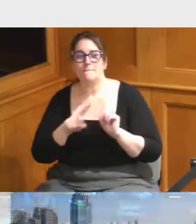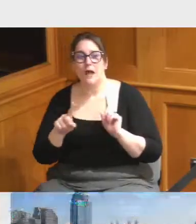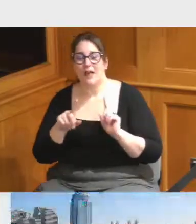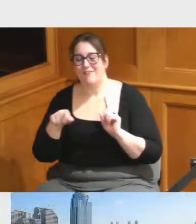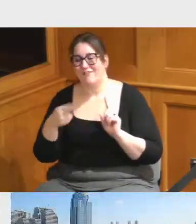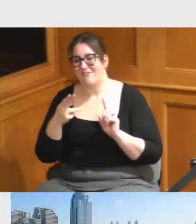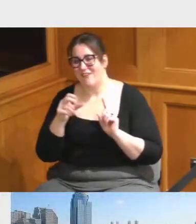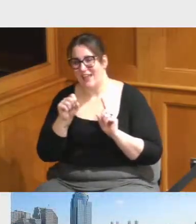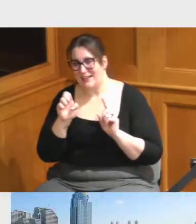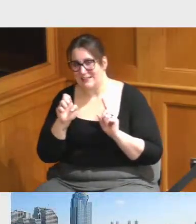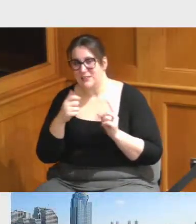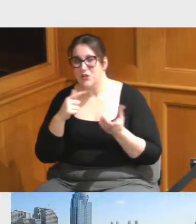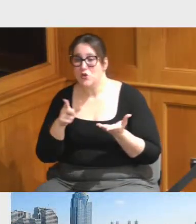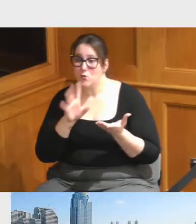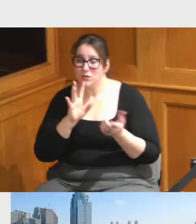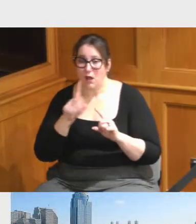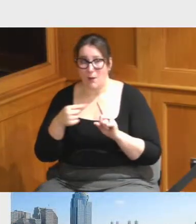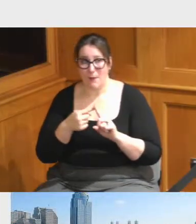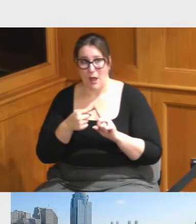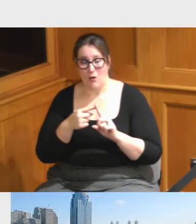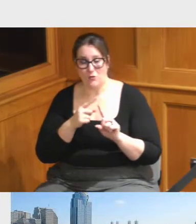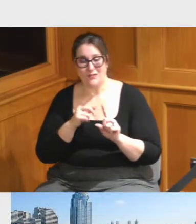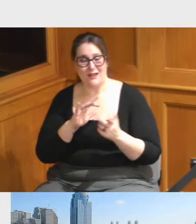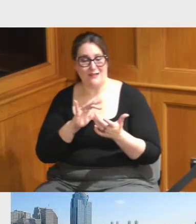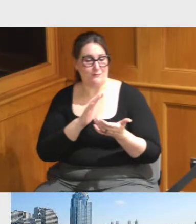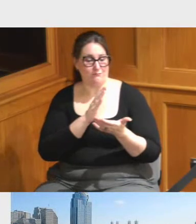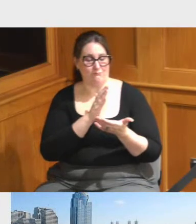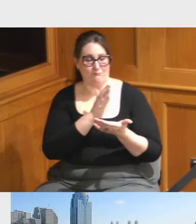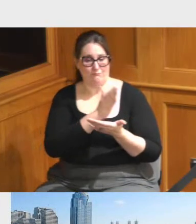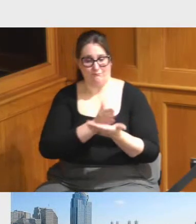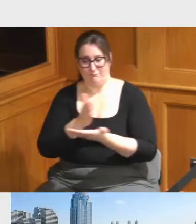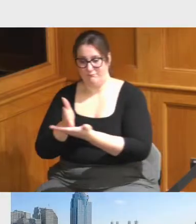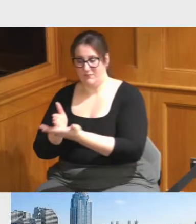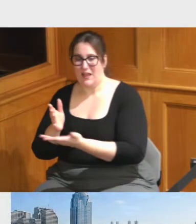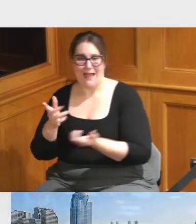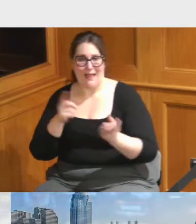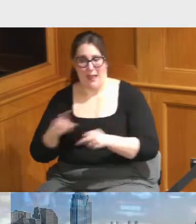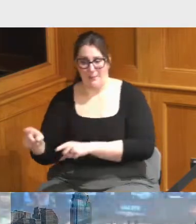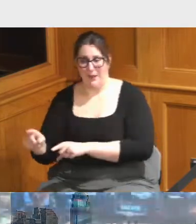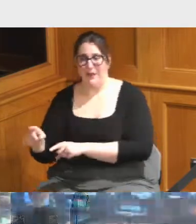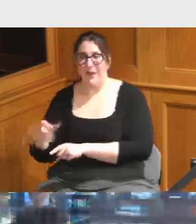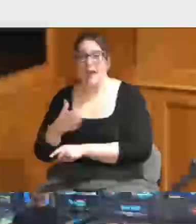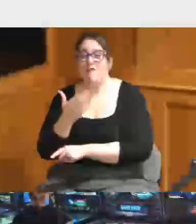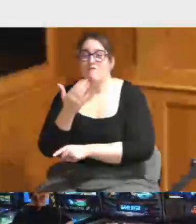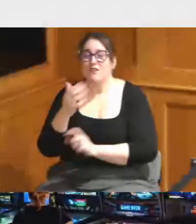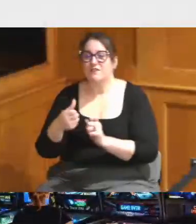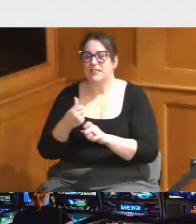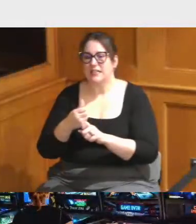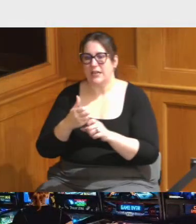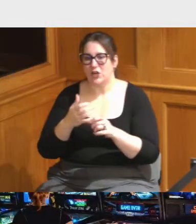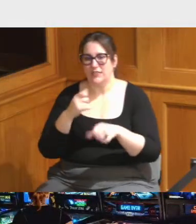we we want to speak to what we see happening over the next 15 years or so. I think over the the next